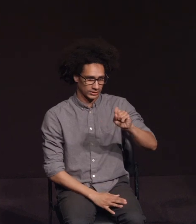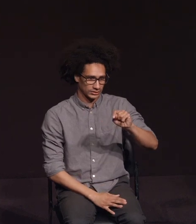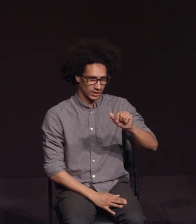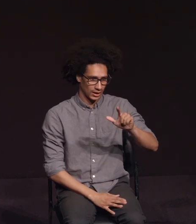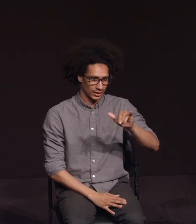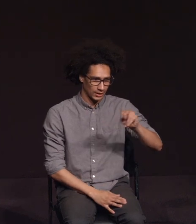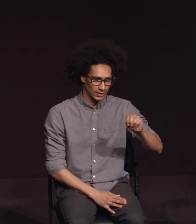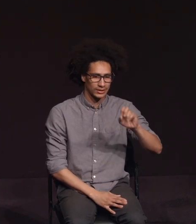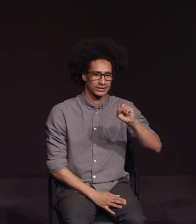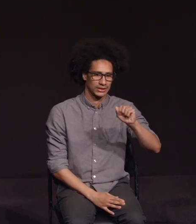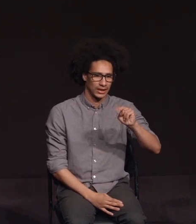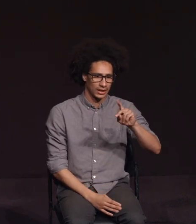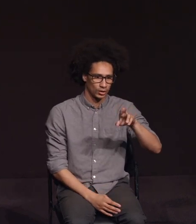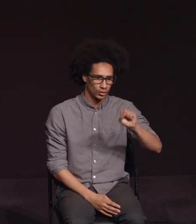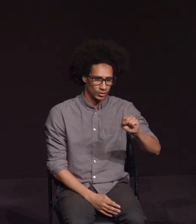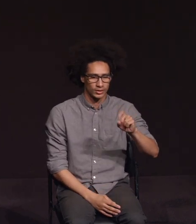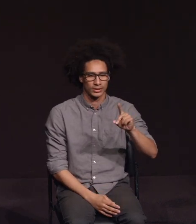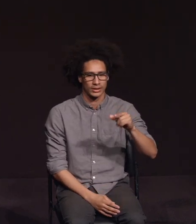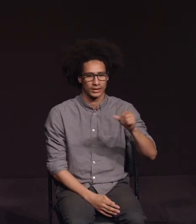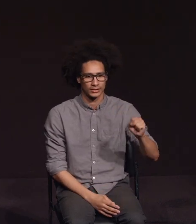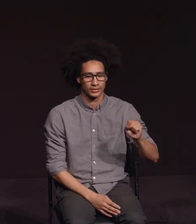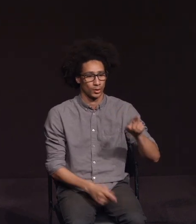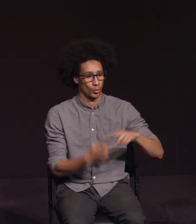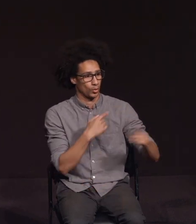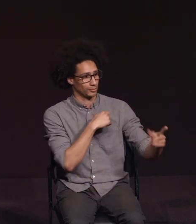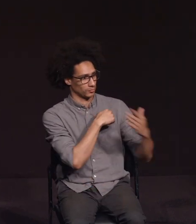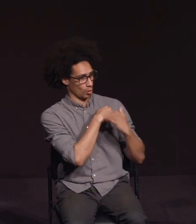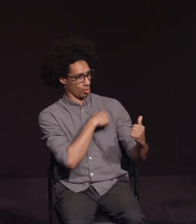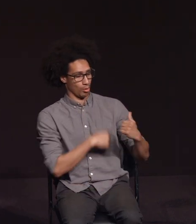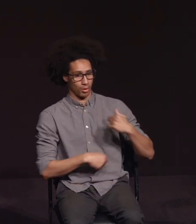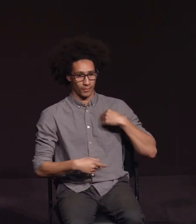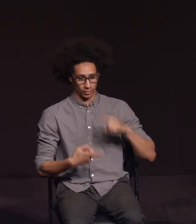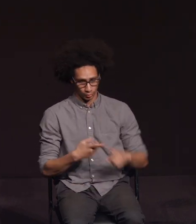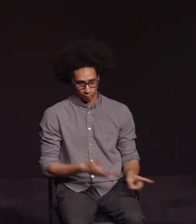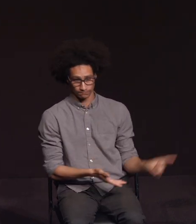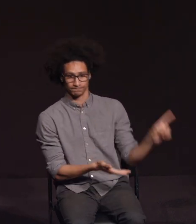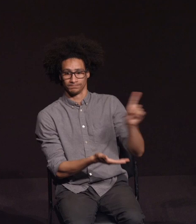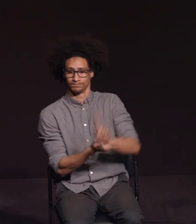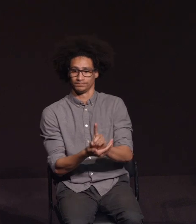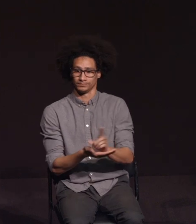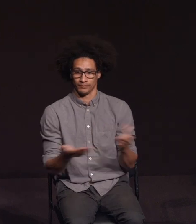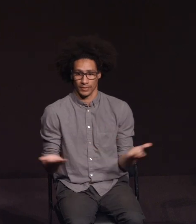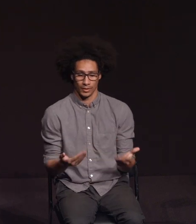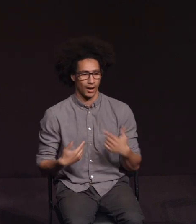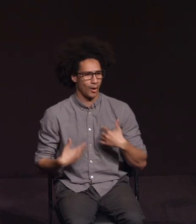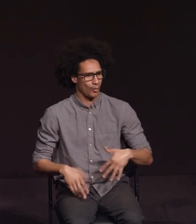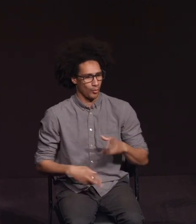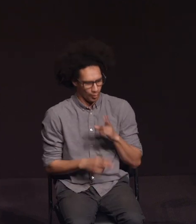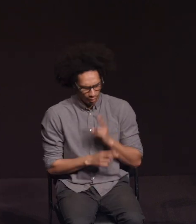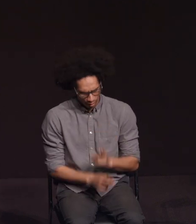And when I got the call to be here, I was so honored and I'm still honored to be here.